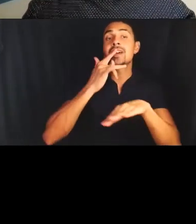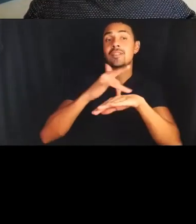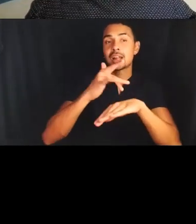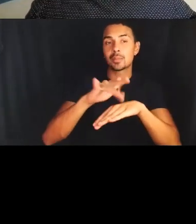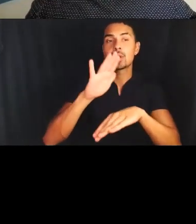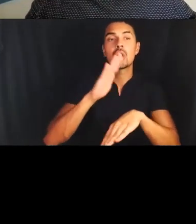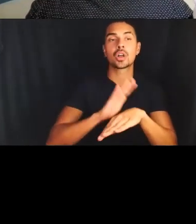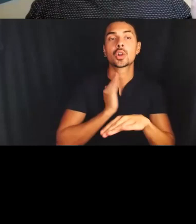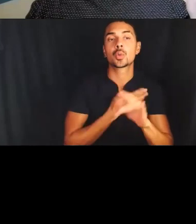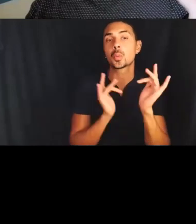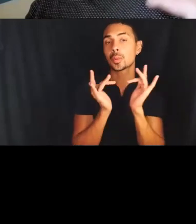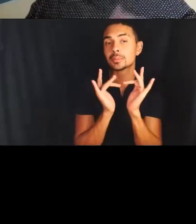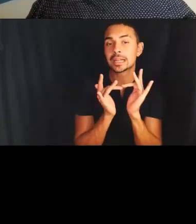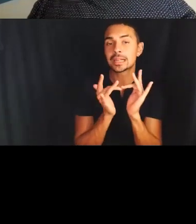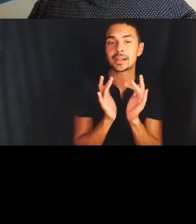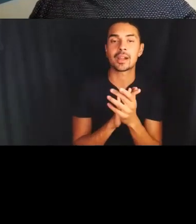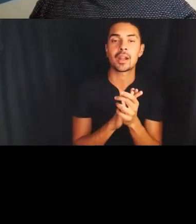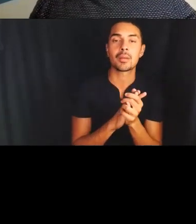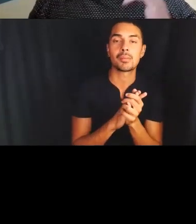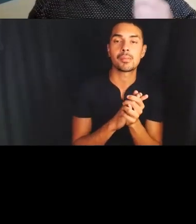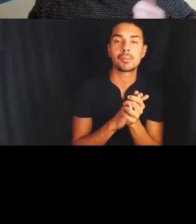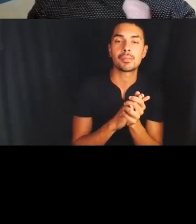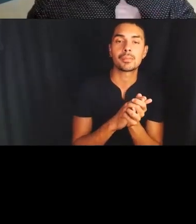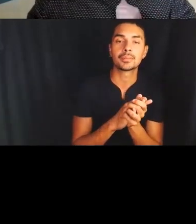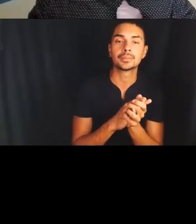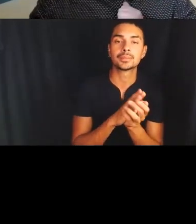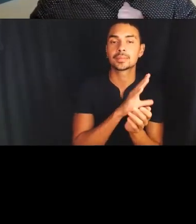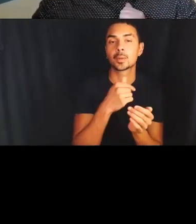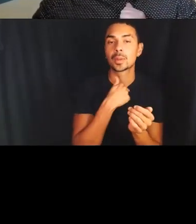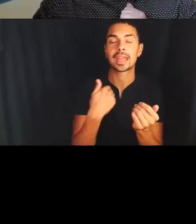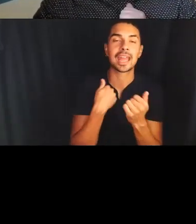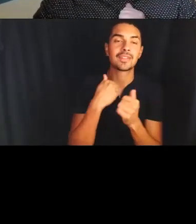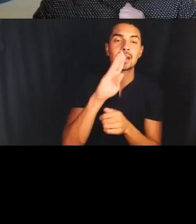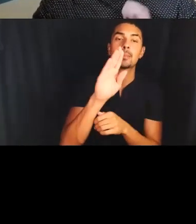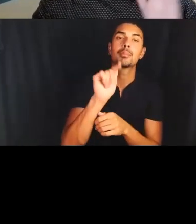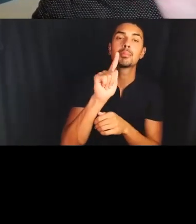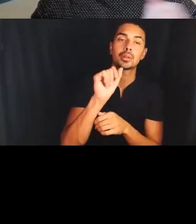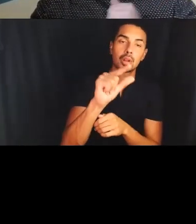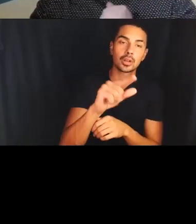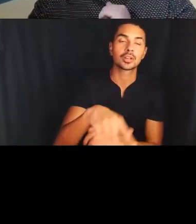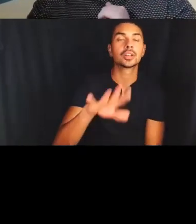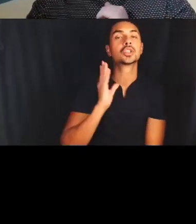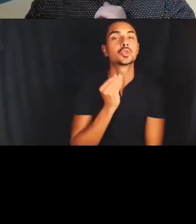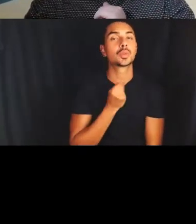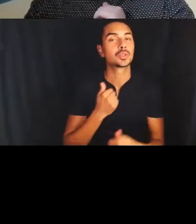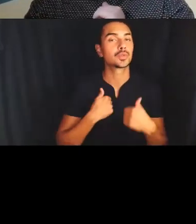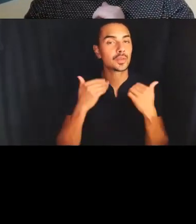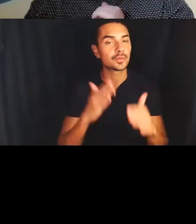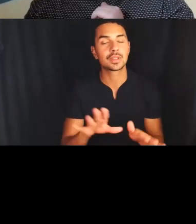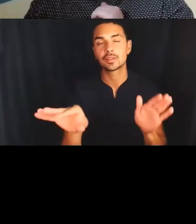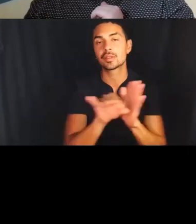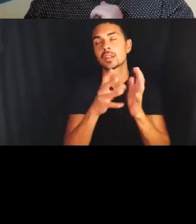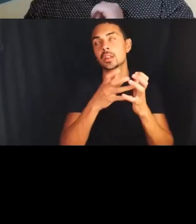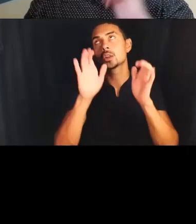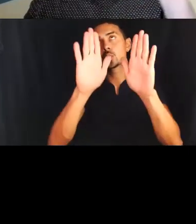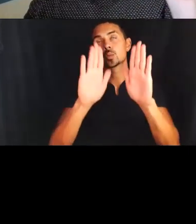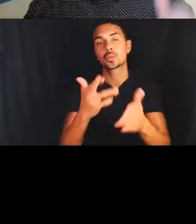our website and we have a blog, trans-survivors, where you can find a lot of great resources